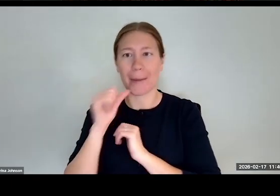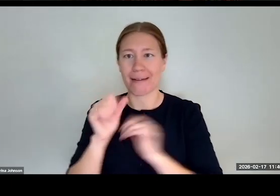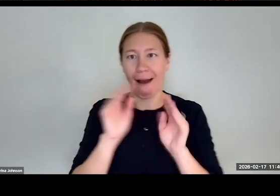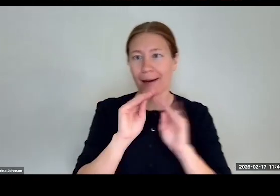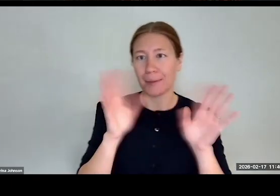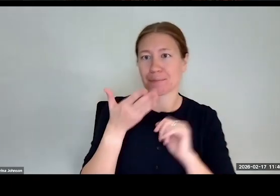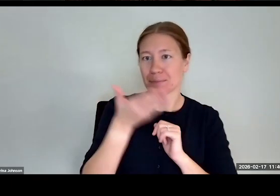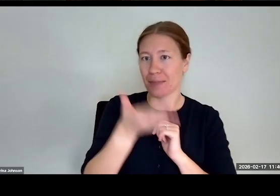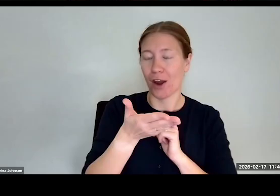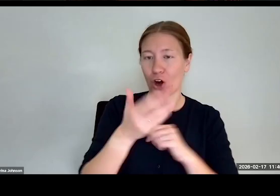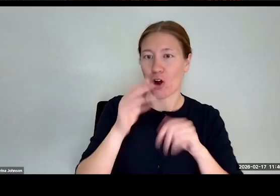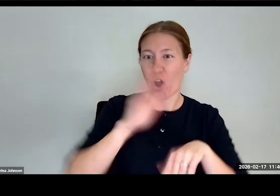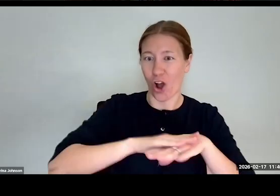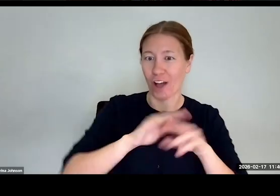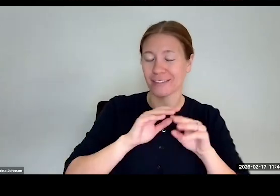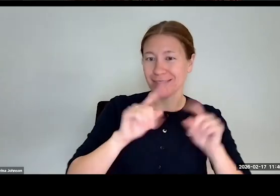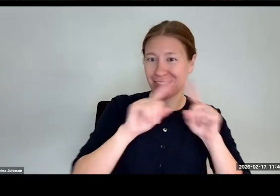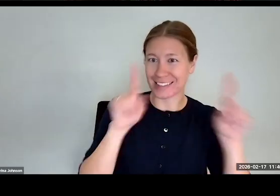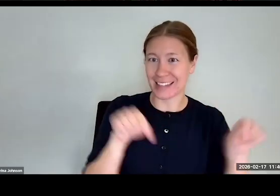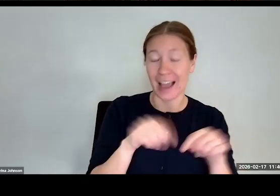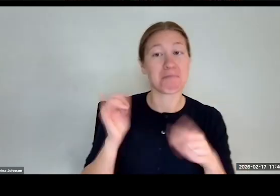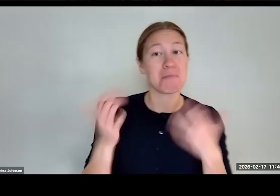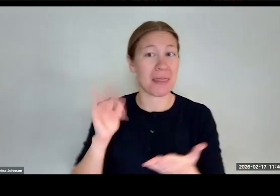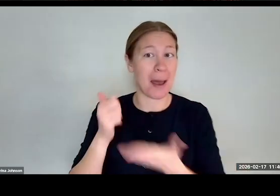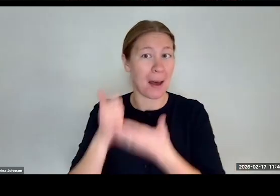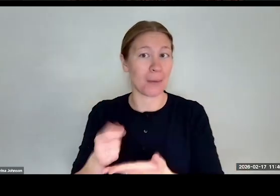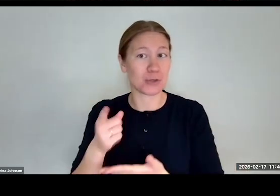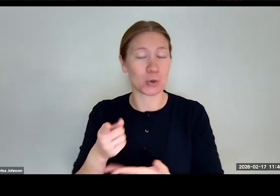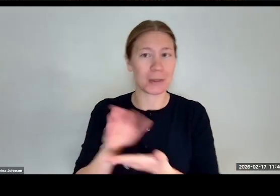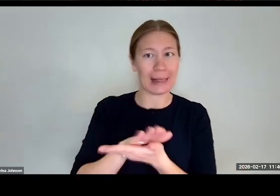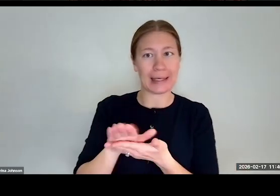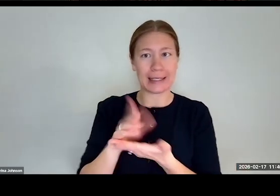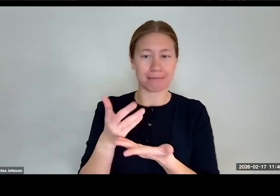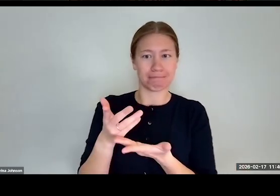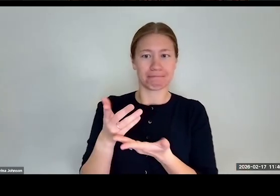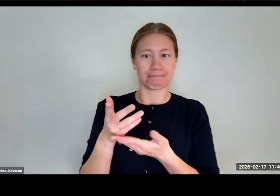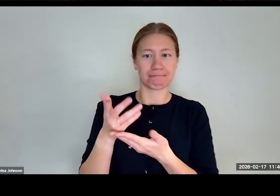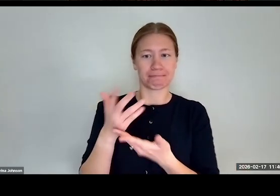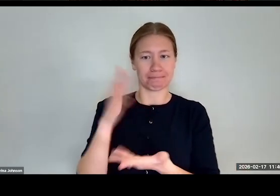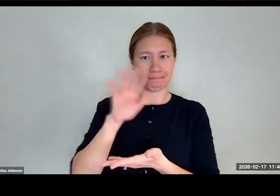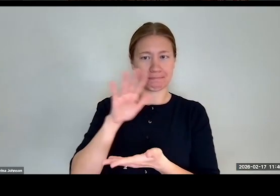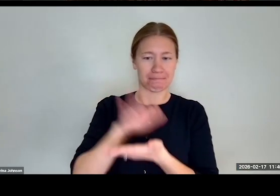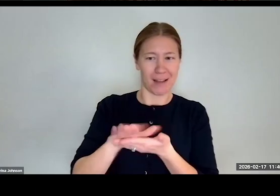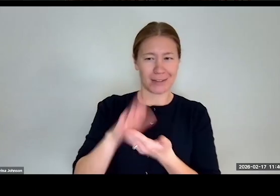And this is really helpful if you're going for like a clean aesthetic look, but you still want it to be accessible to assistive technology users.